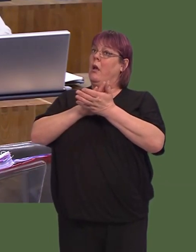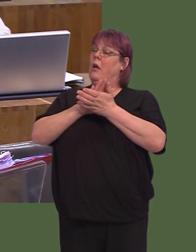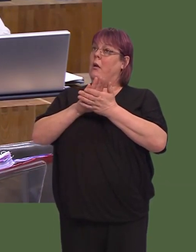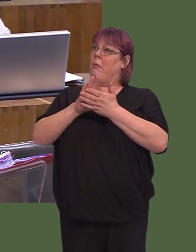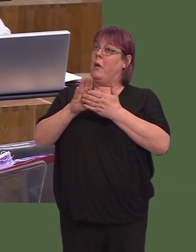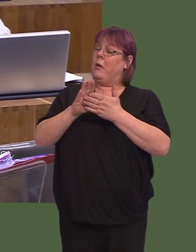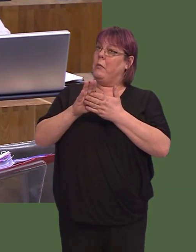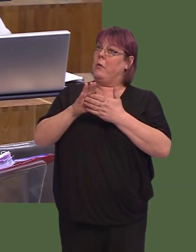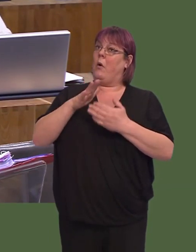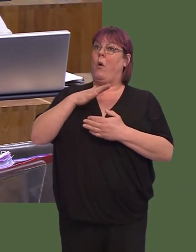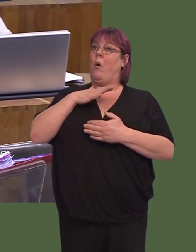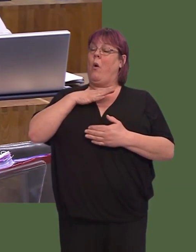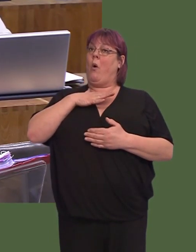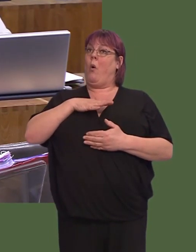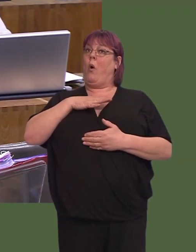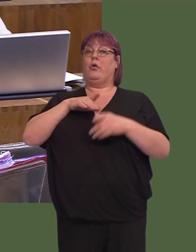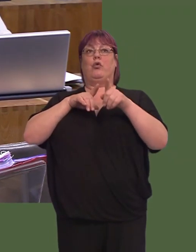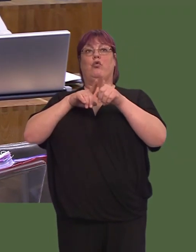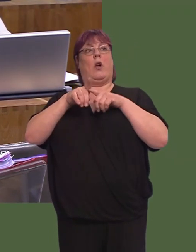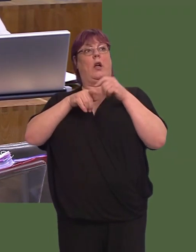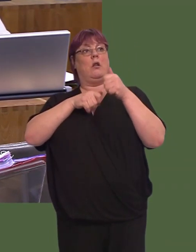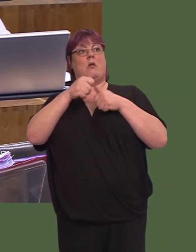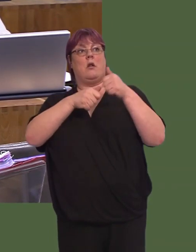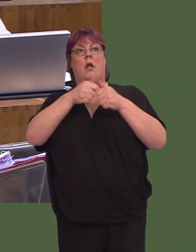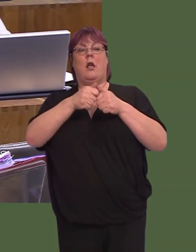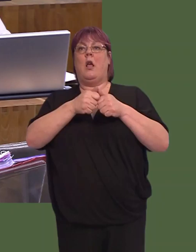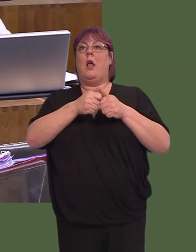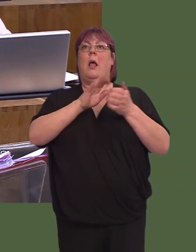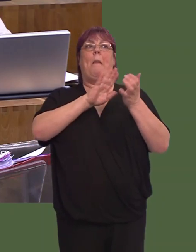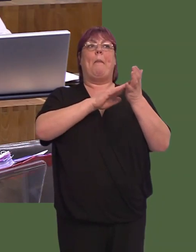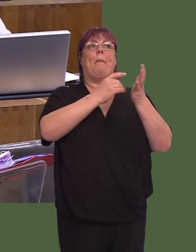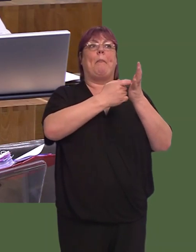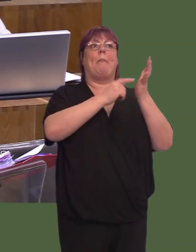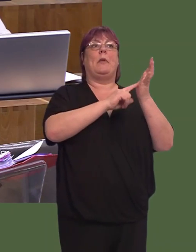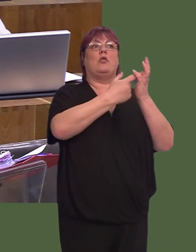There is a huge difference between the presidency of the United States and the United States as an entire country.